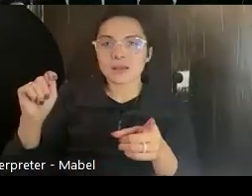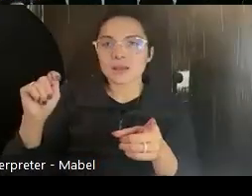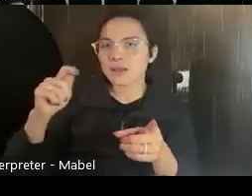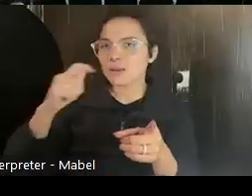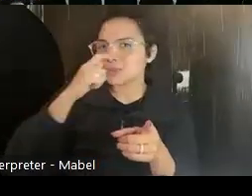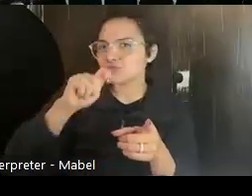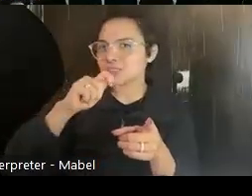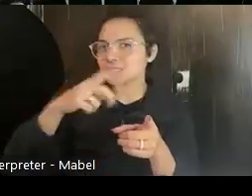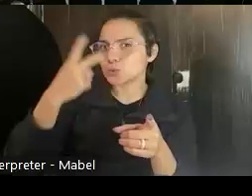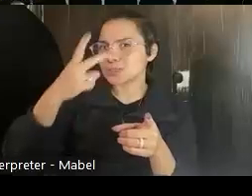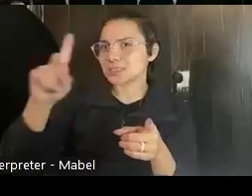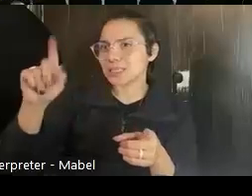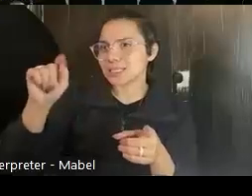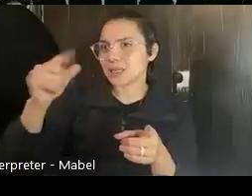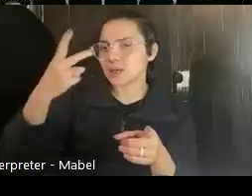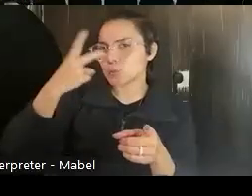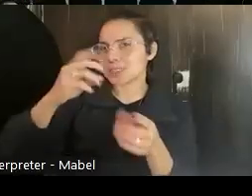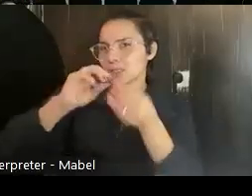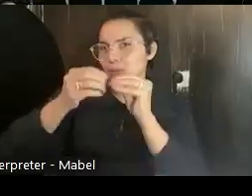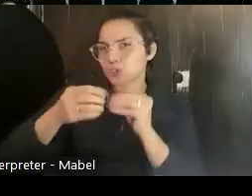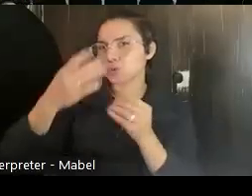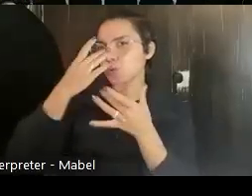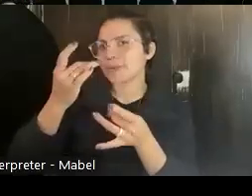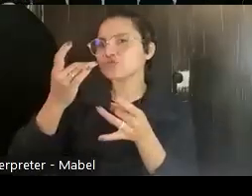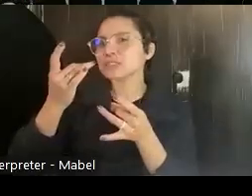so I'm just sort of curious to know what your thoughts are in coming months and years and then